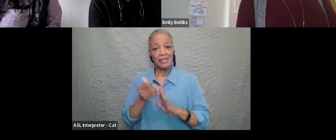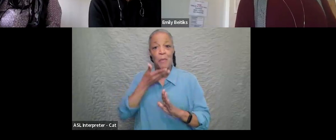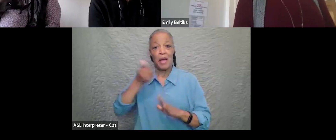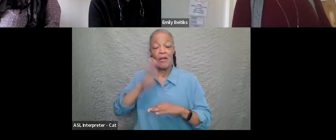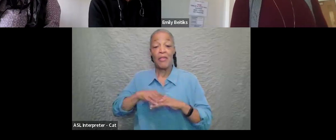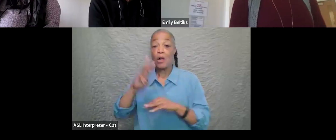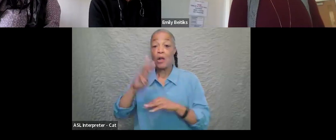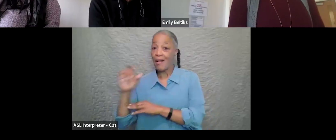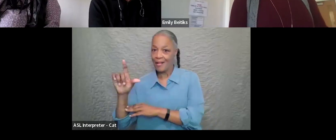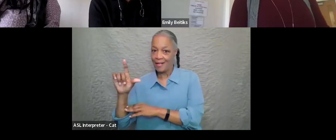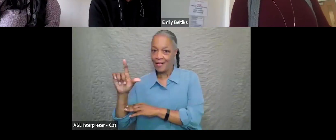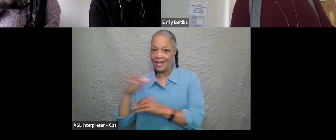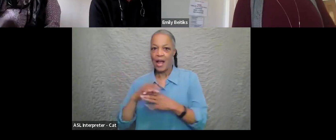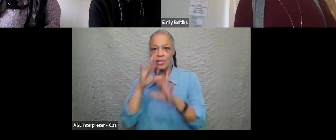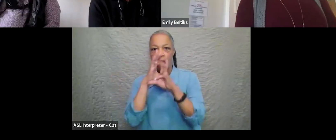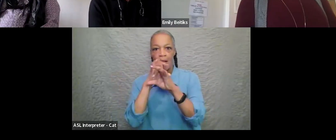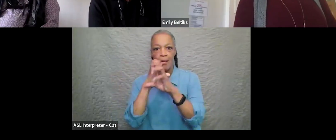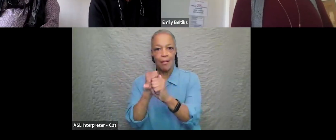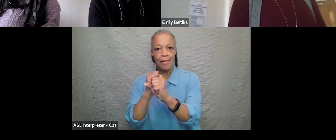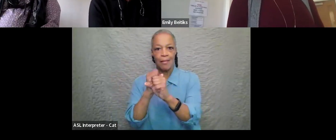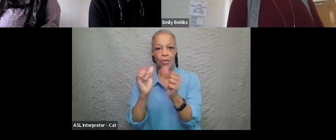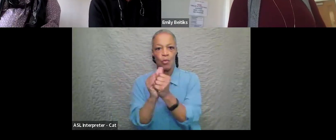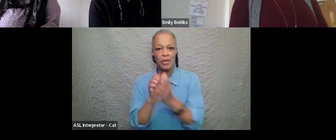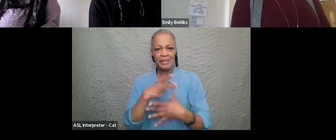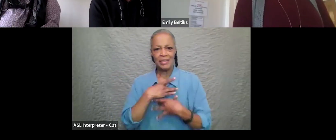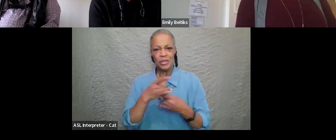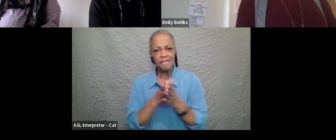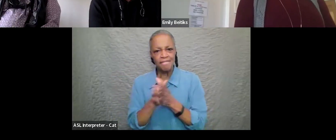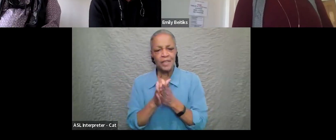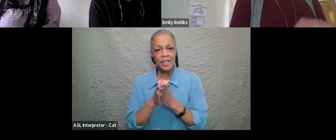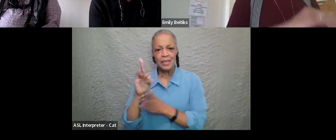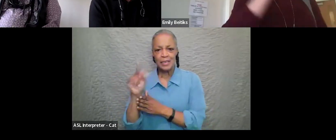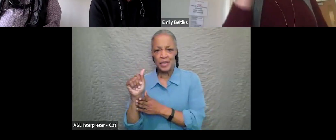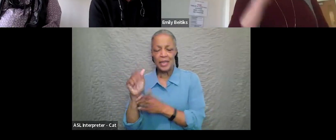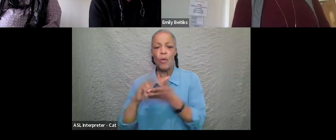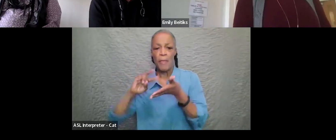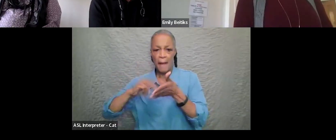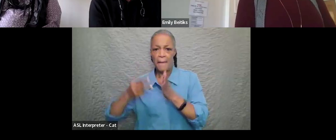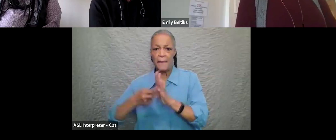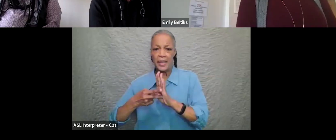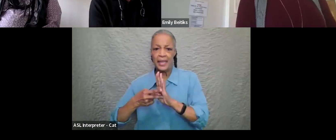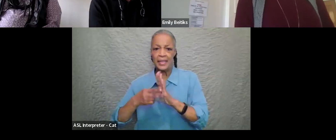And I was really fascinated with an interest in disability on what that meant, you know, with a raising bar of normalcy.